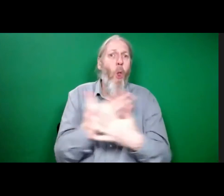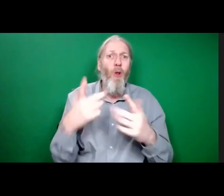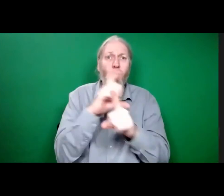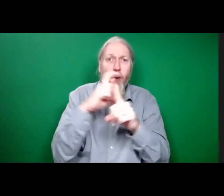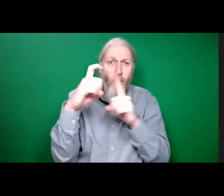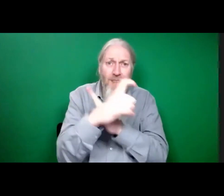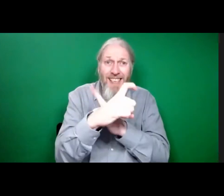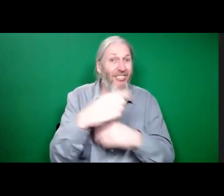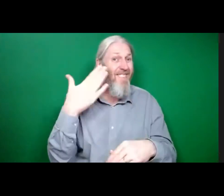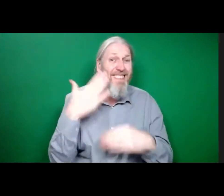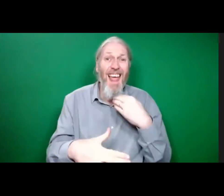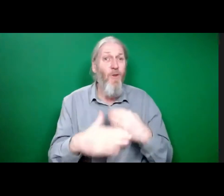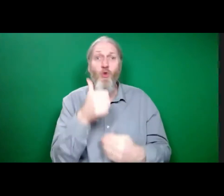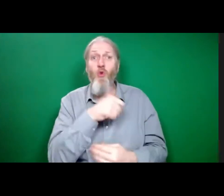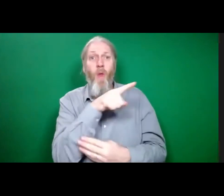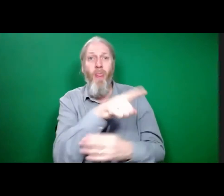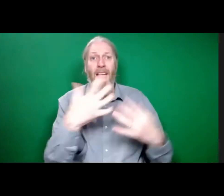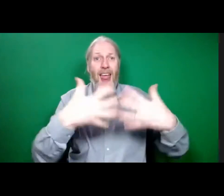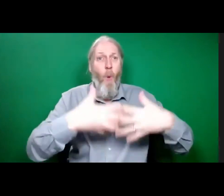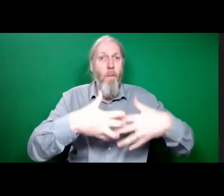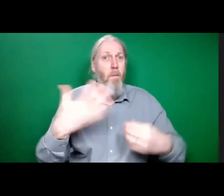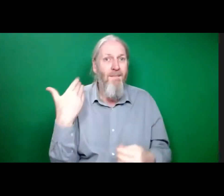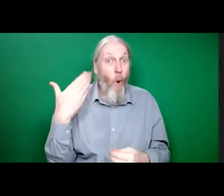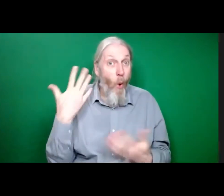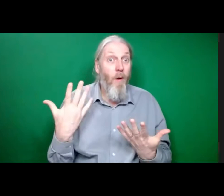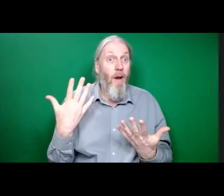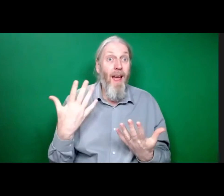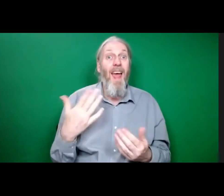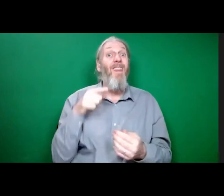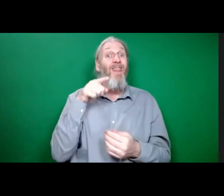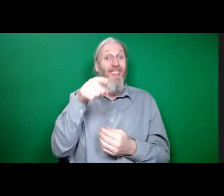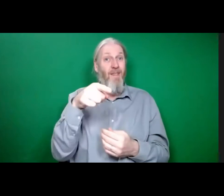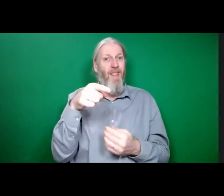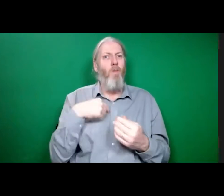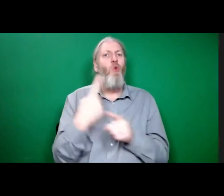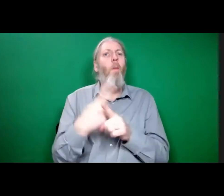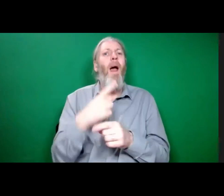I don't think that happens overnight. Like, even when we were doing our work in Romford, I